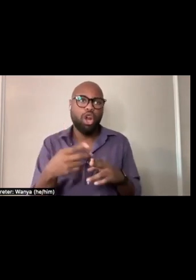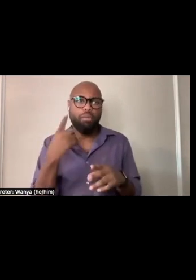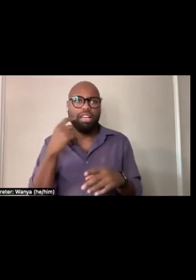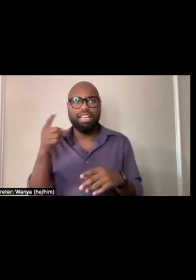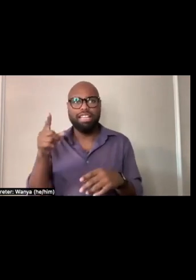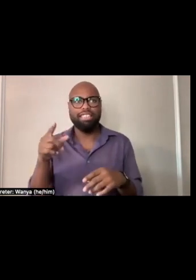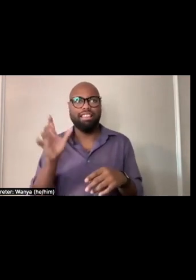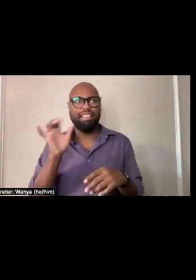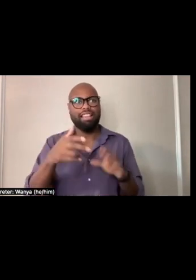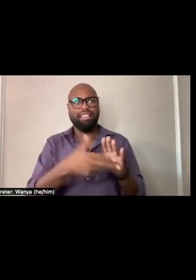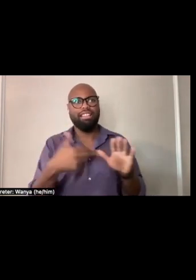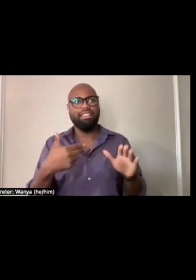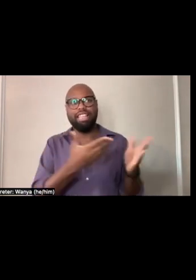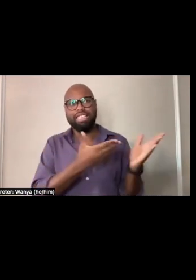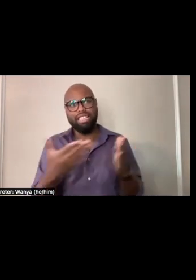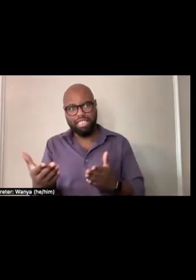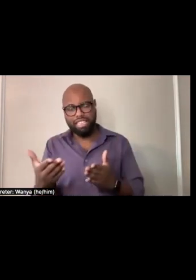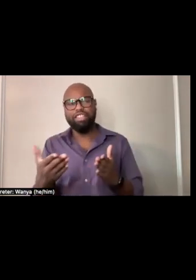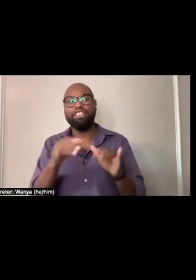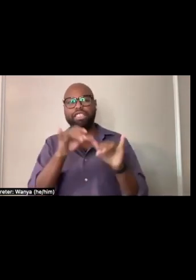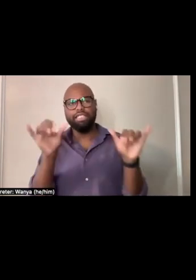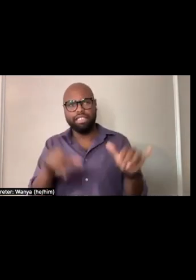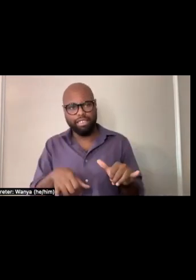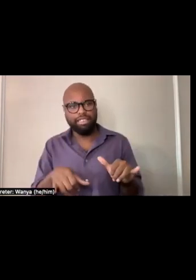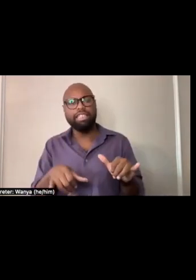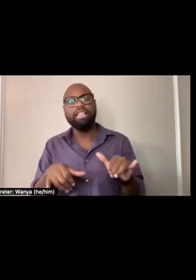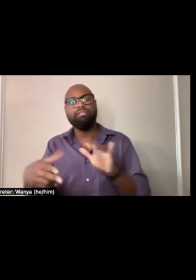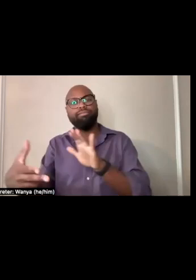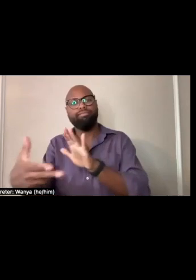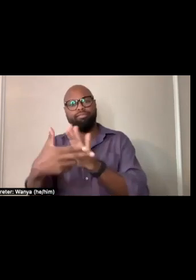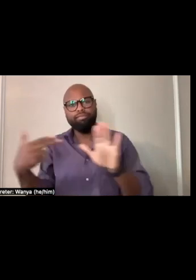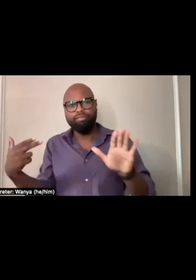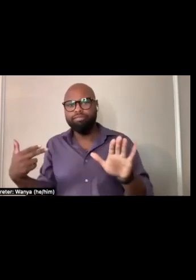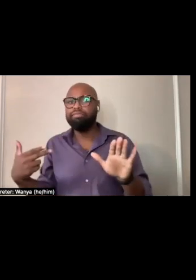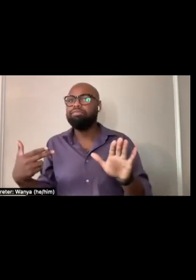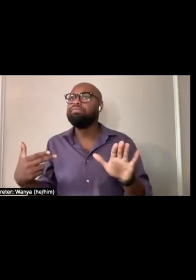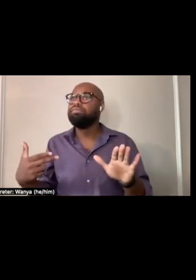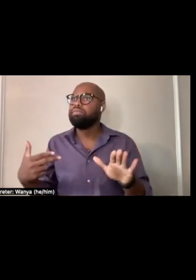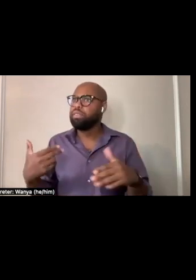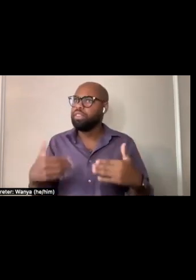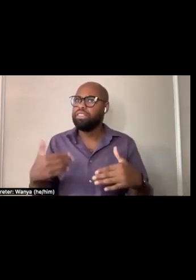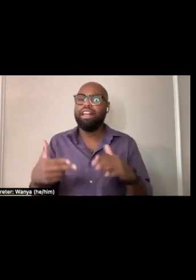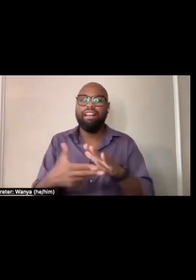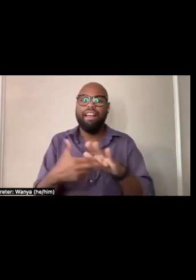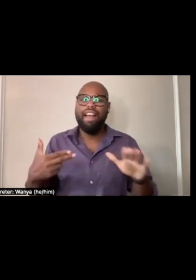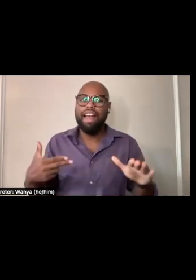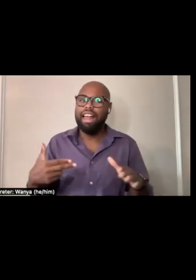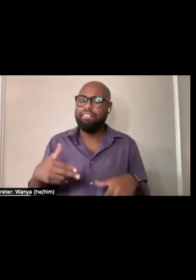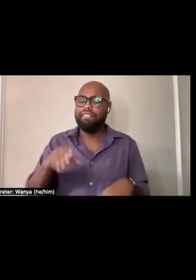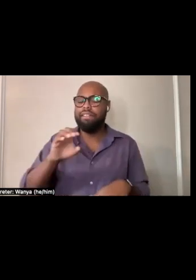the delivery system imposes on them. Really, they highlighted epic failure of our delivery system to support